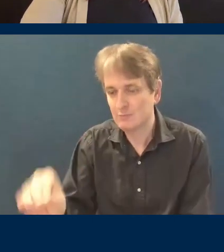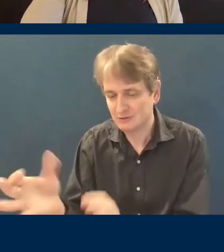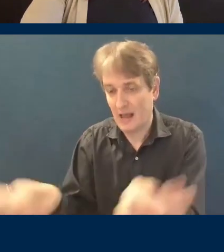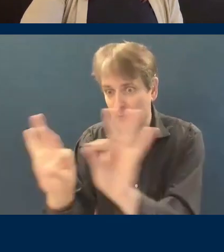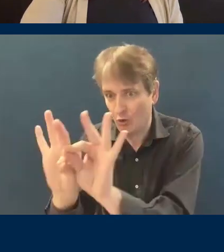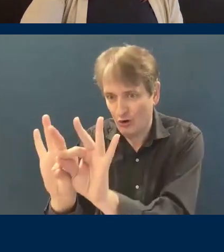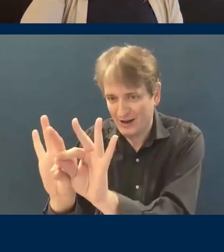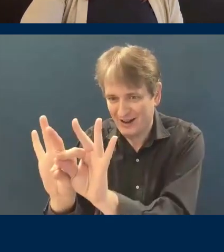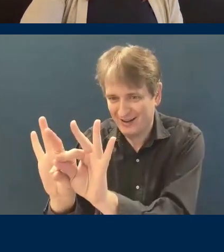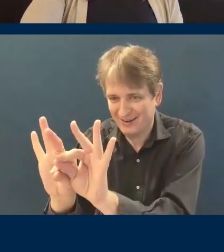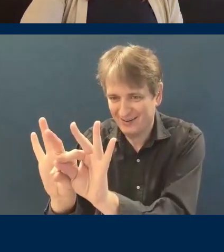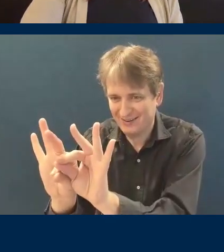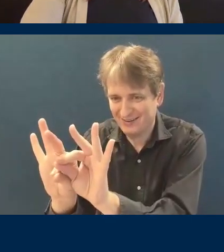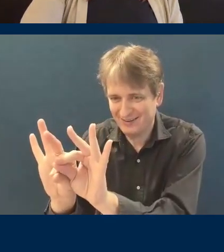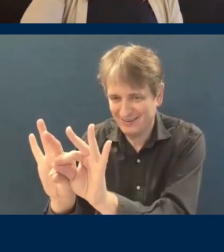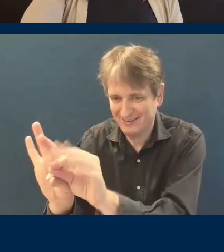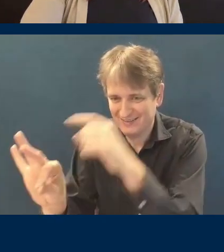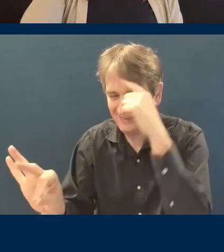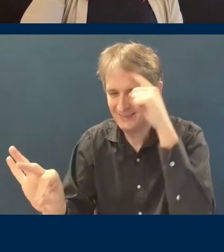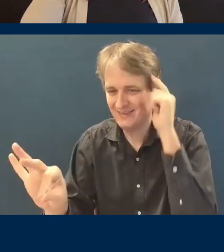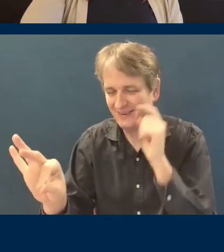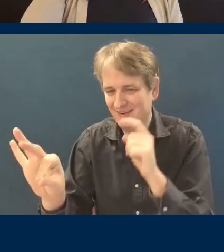So 20% is an important part